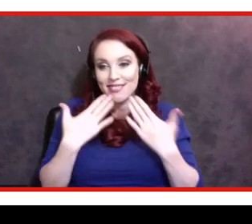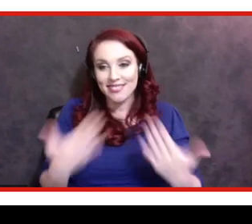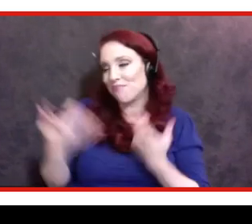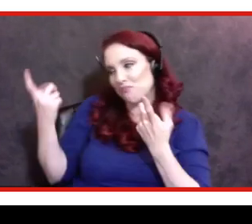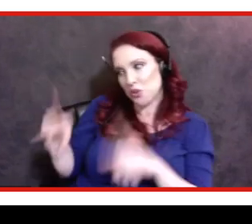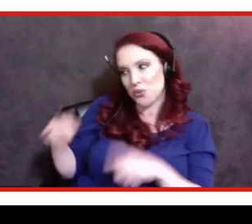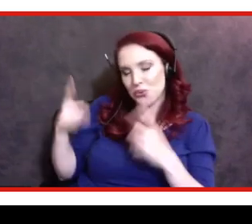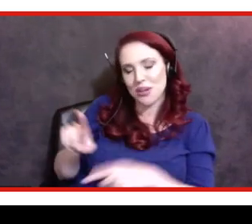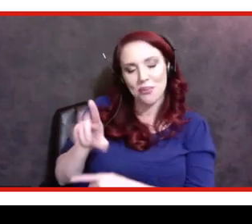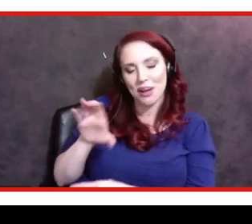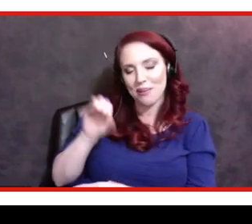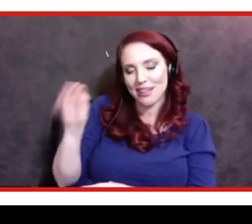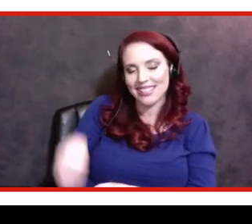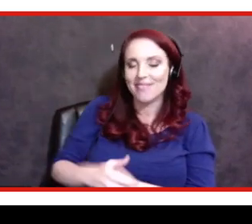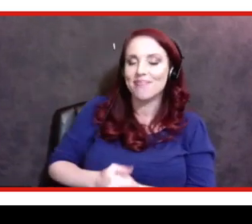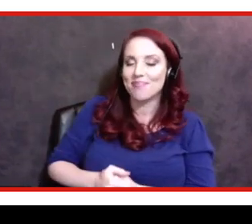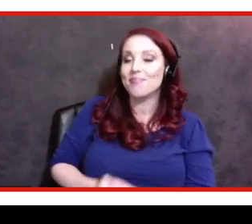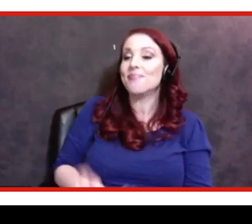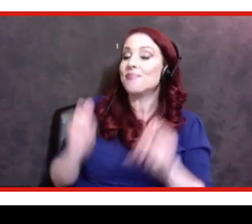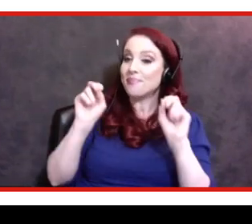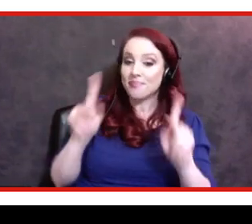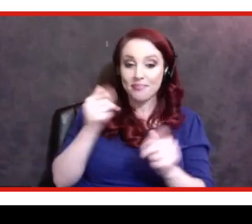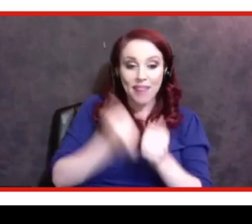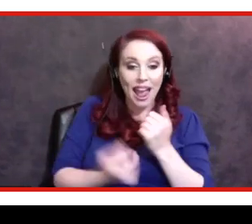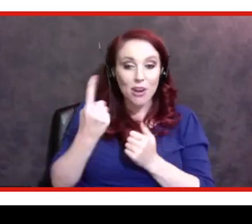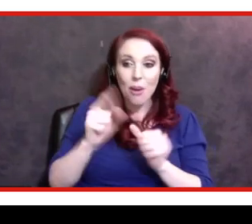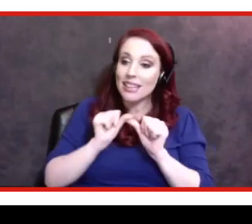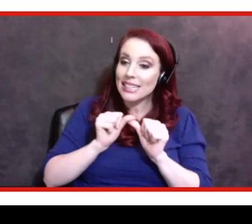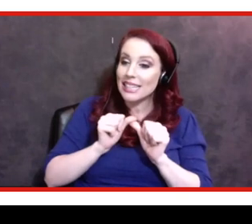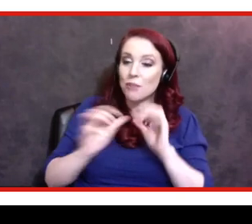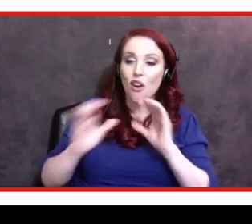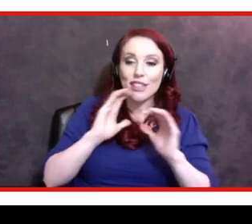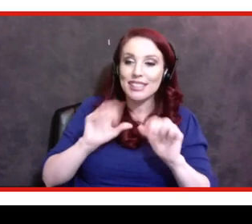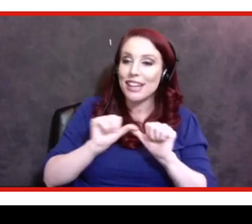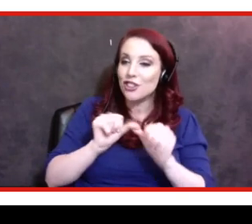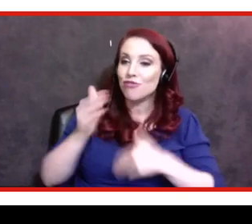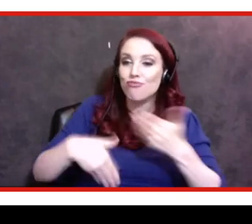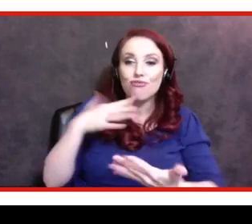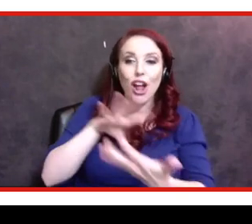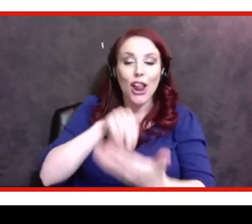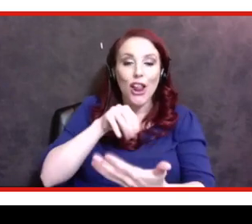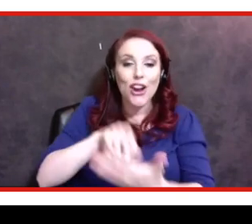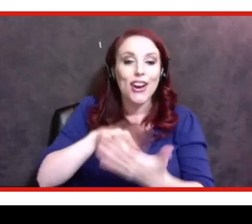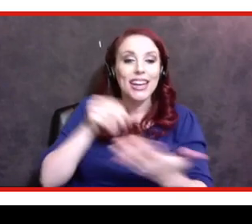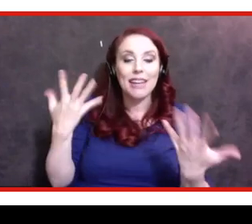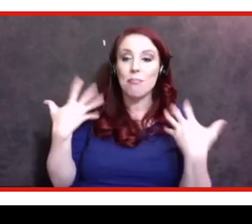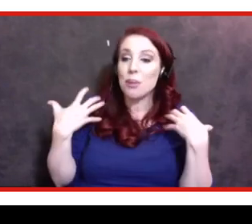Everyone keep it going. Be brave, courageous and take new action.